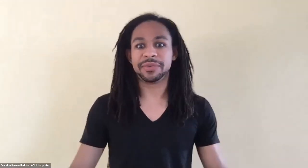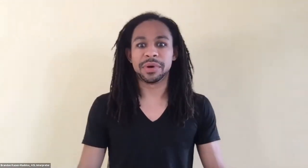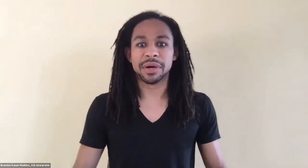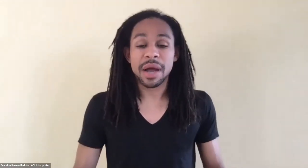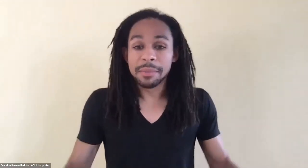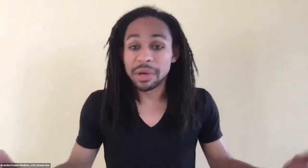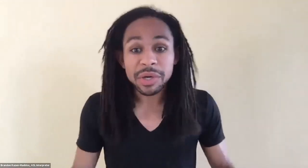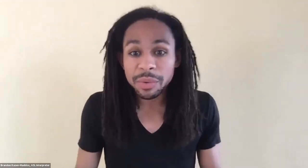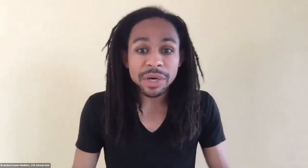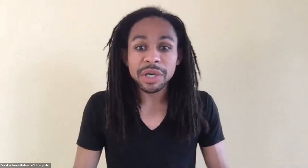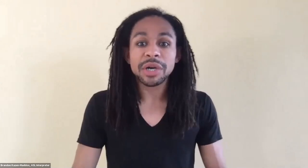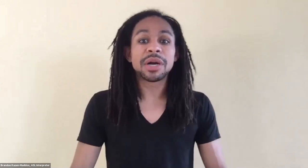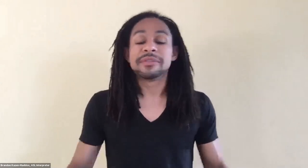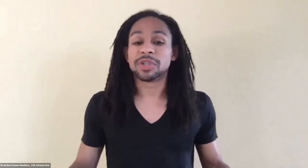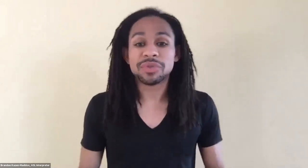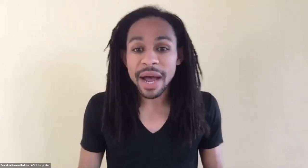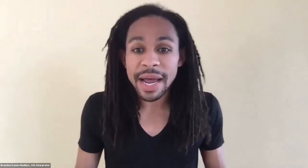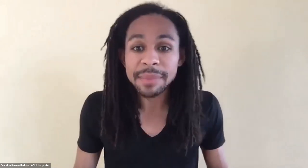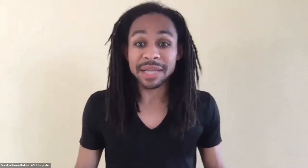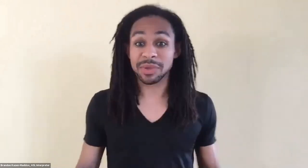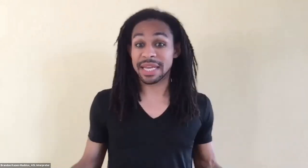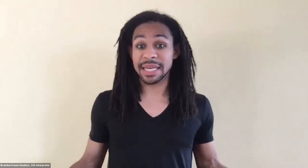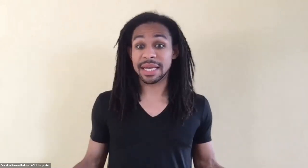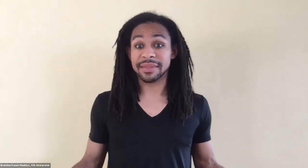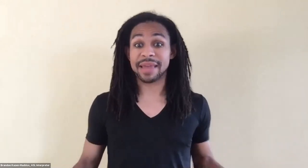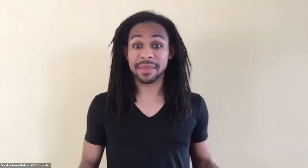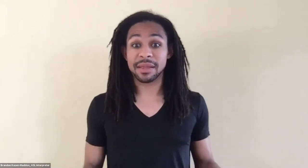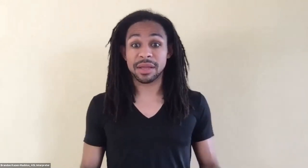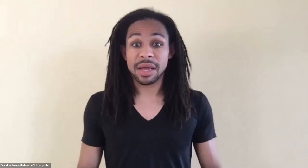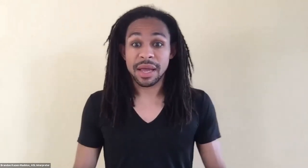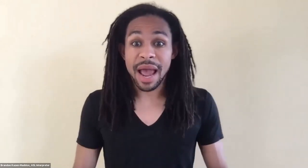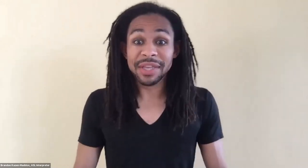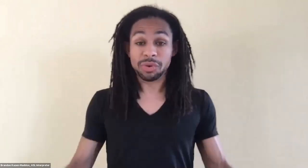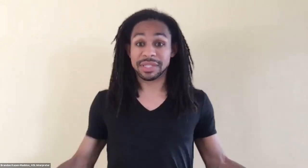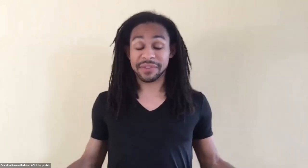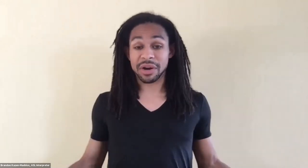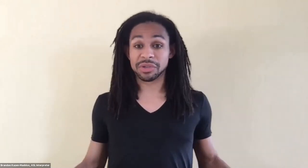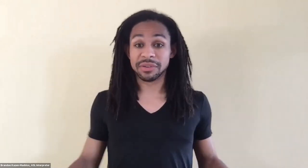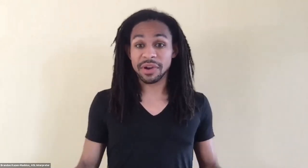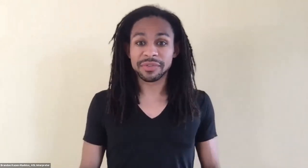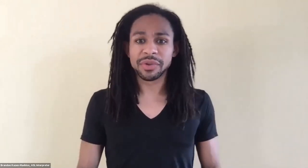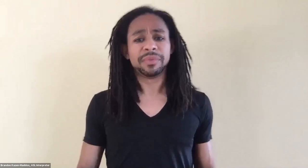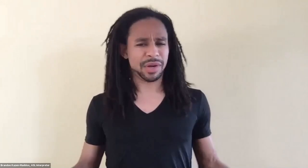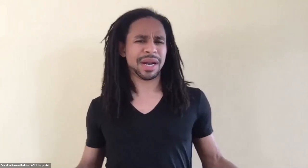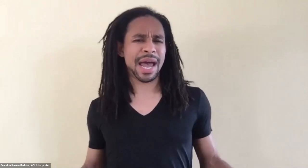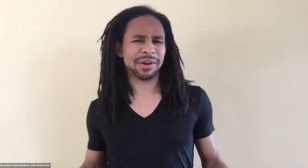for "Miracle Worker, for "Tribes." That's what they did, and these were all Deaf characters involved, and they're gonna hire